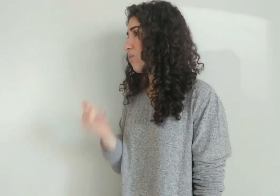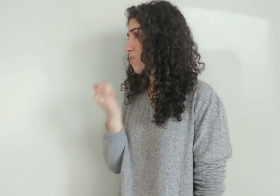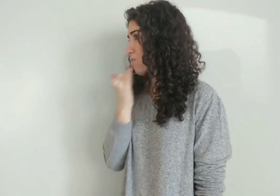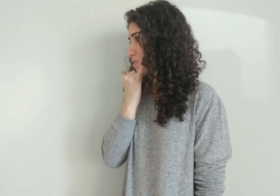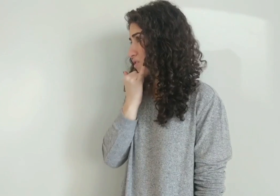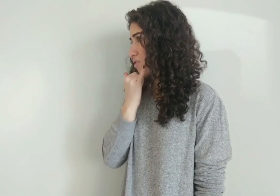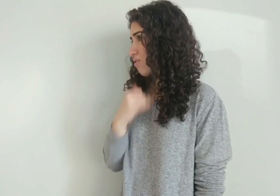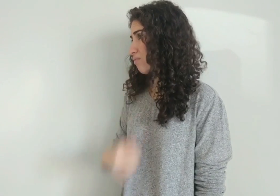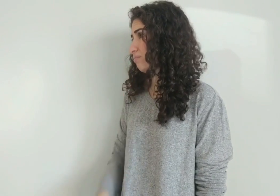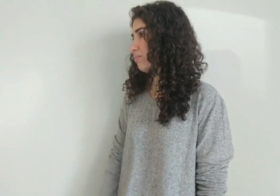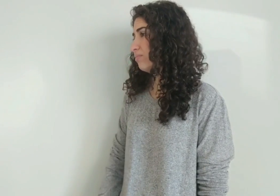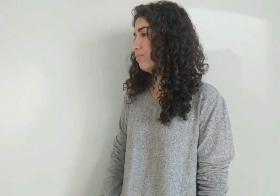WRONG.